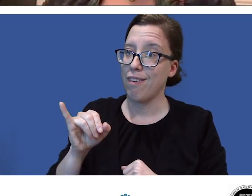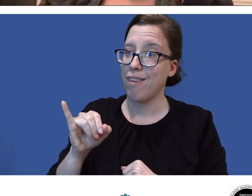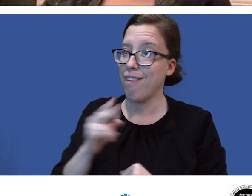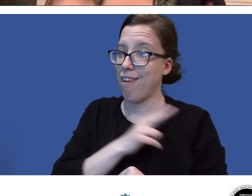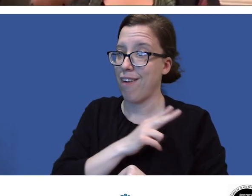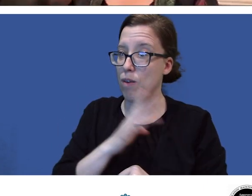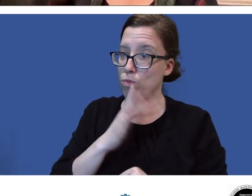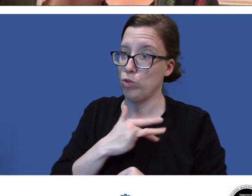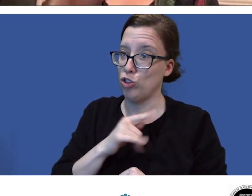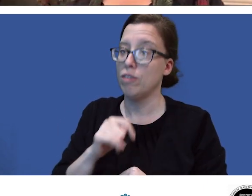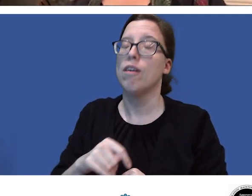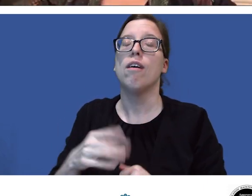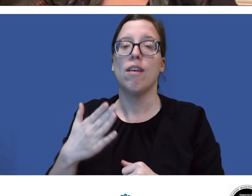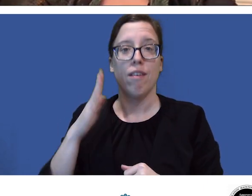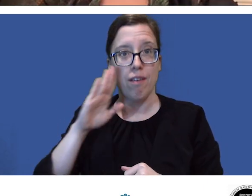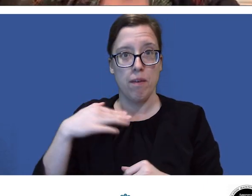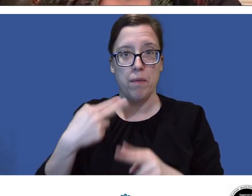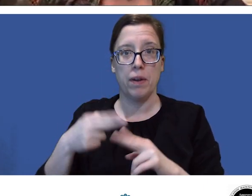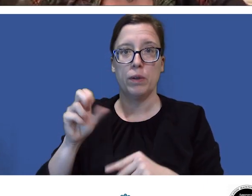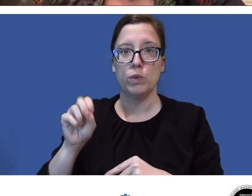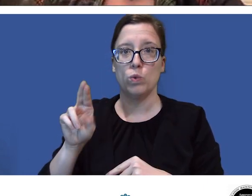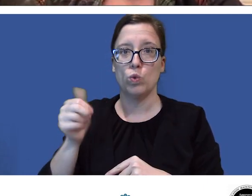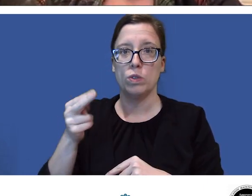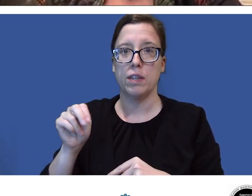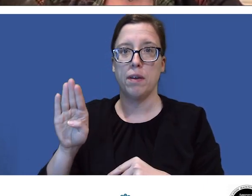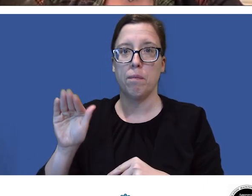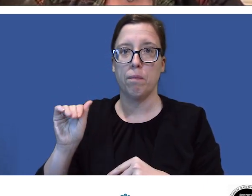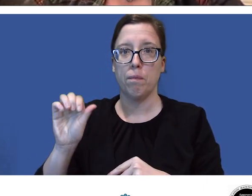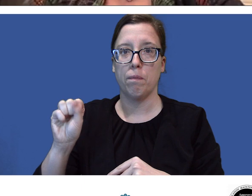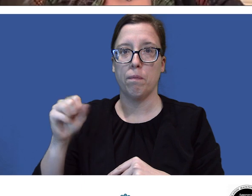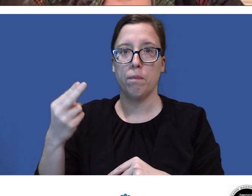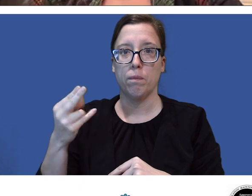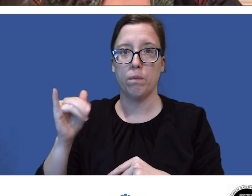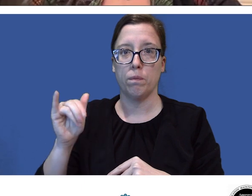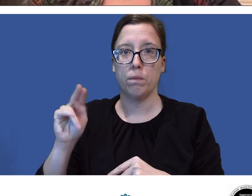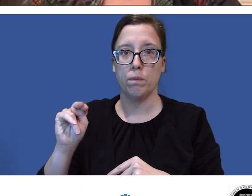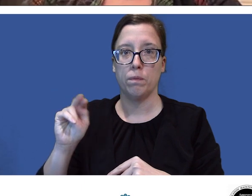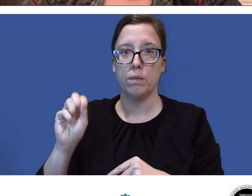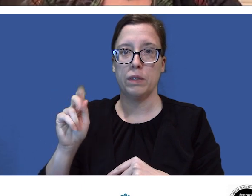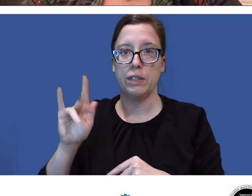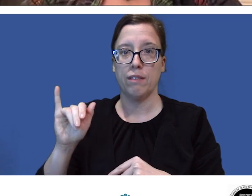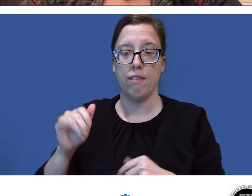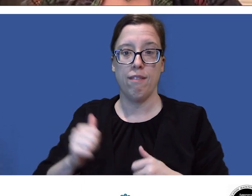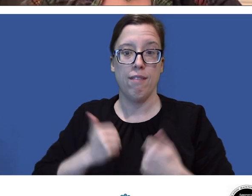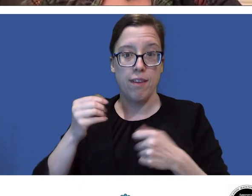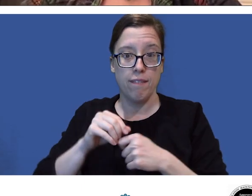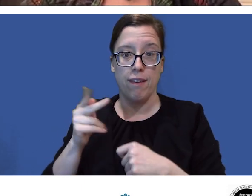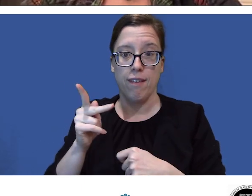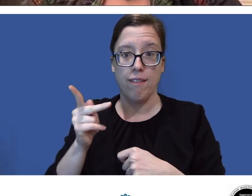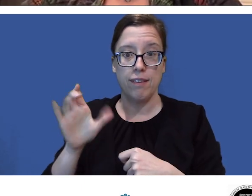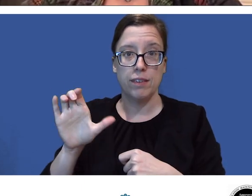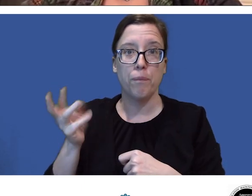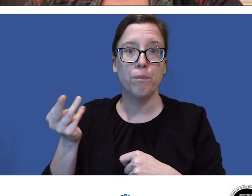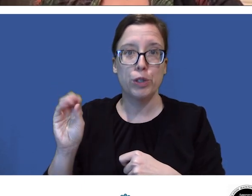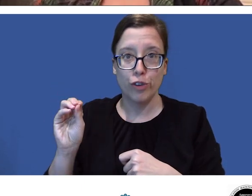it. Hi, everybody. My name is Susan Bashinski. I live in Kansas City, Missouri.